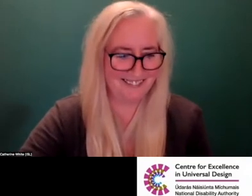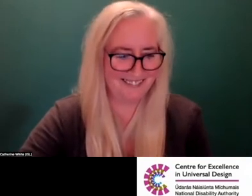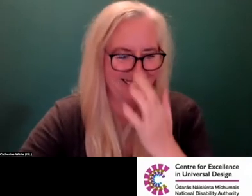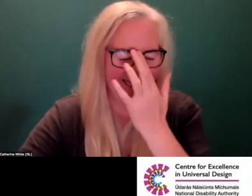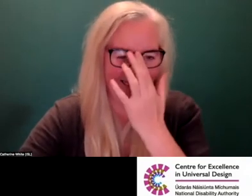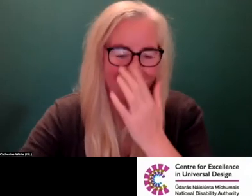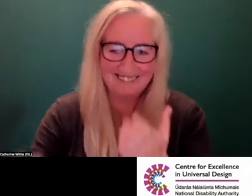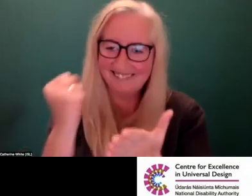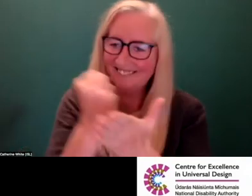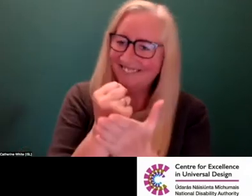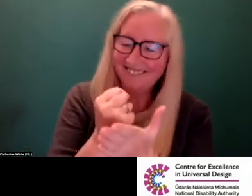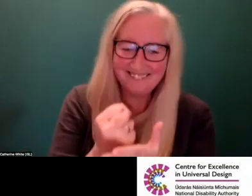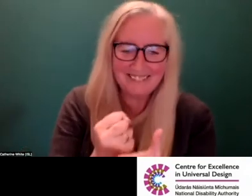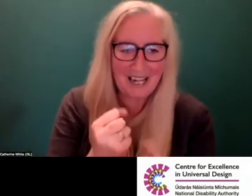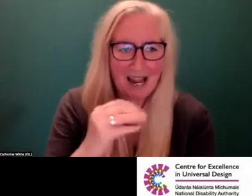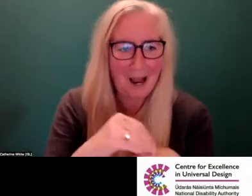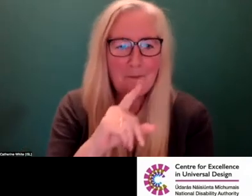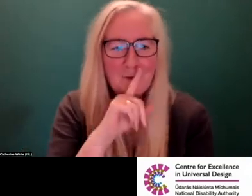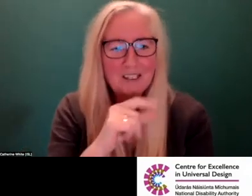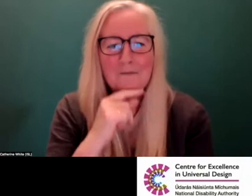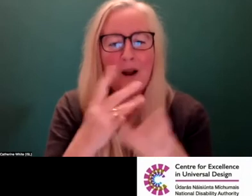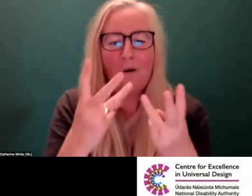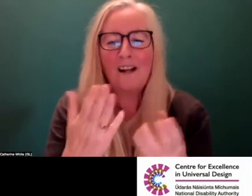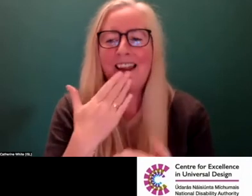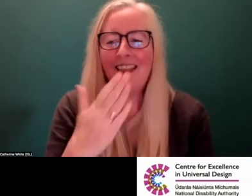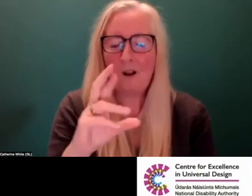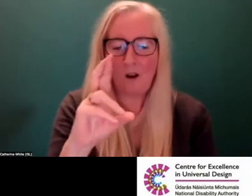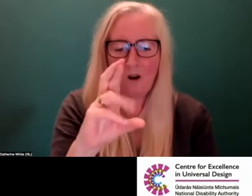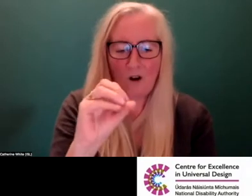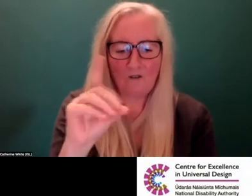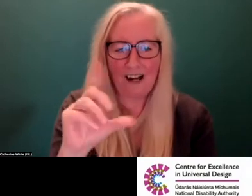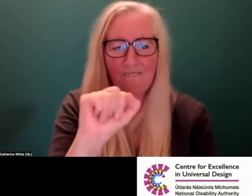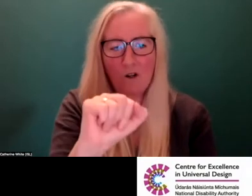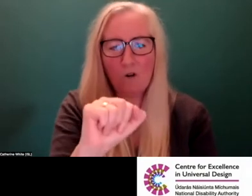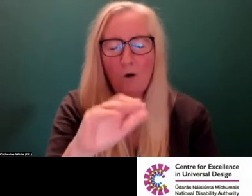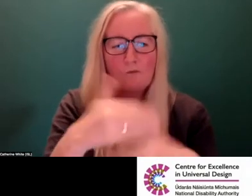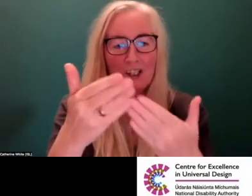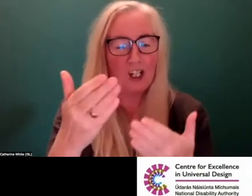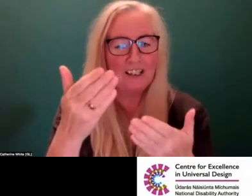There's always going to be somebody who stayed on mute! I was just thanking Rodd for that presentation.